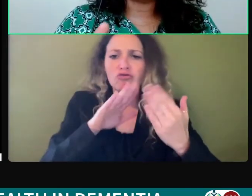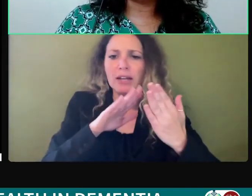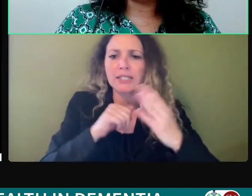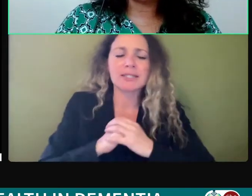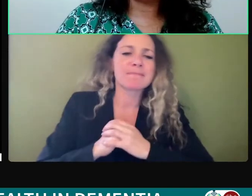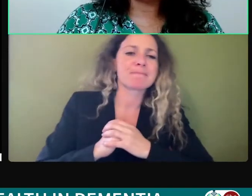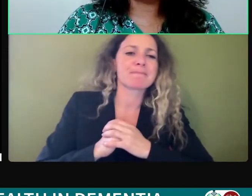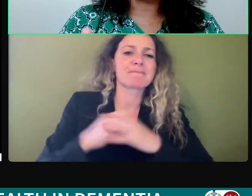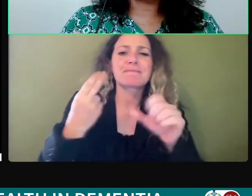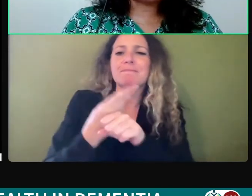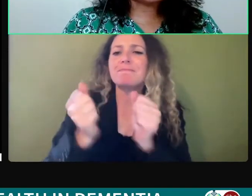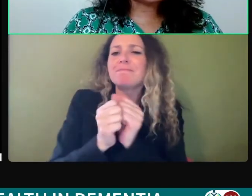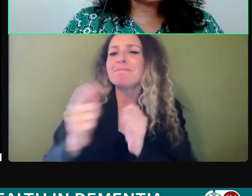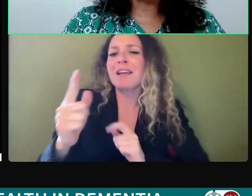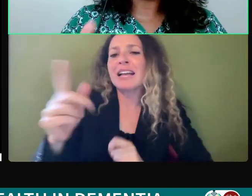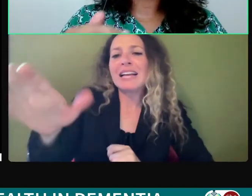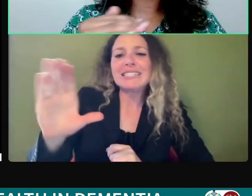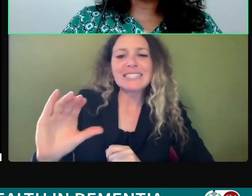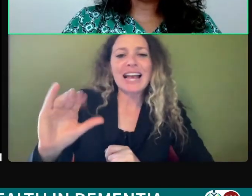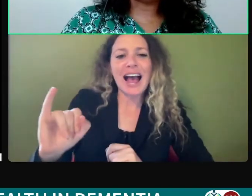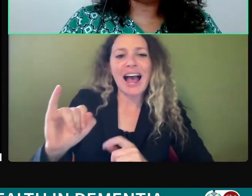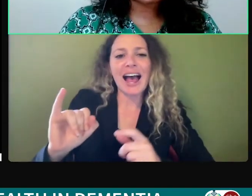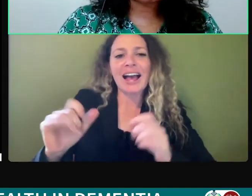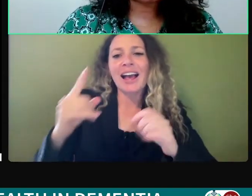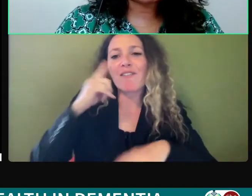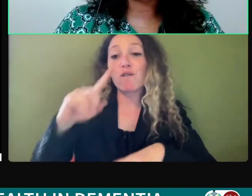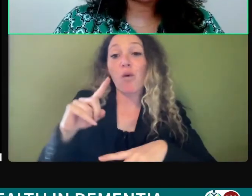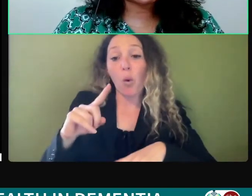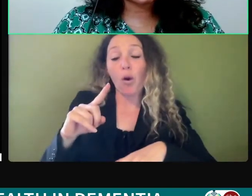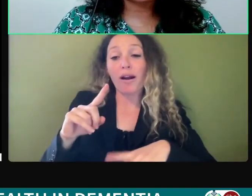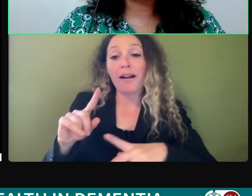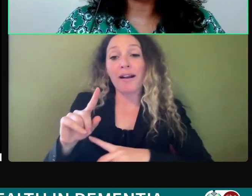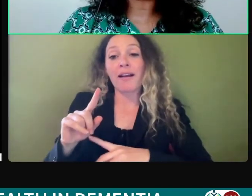cognitive disability on telemedicine, clinic and healthcare level strategies,